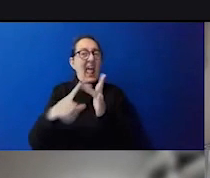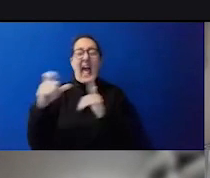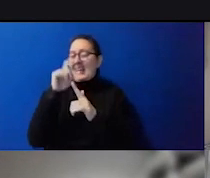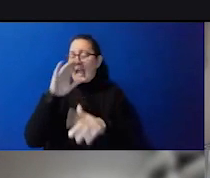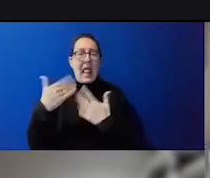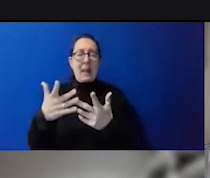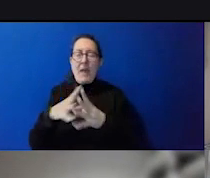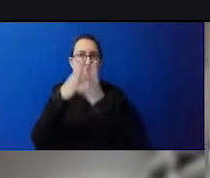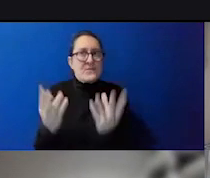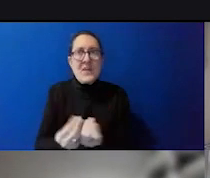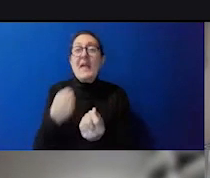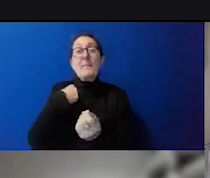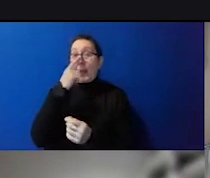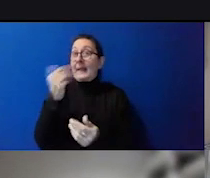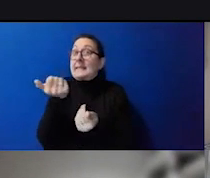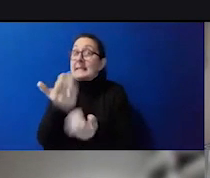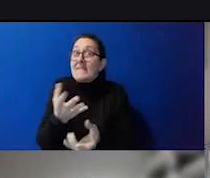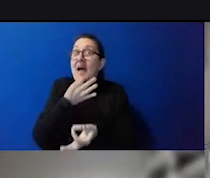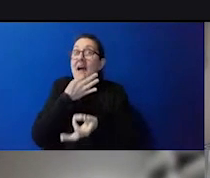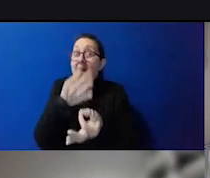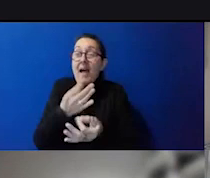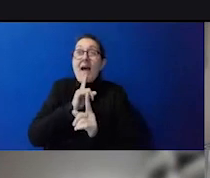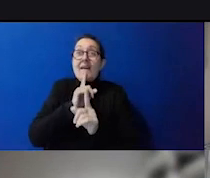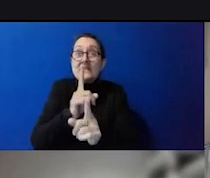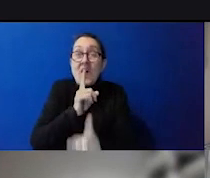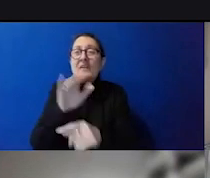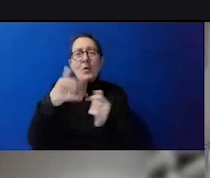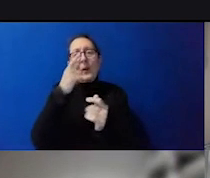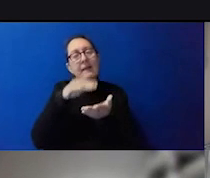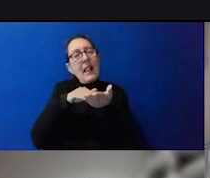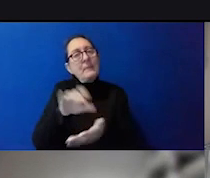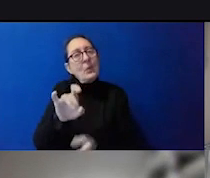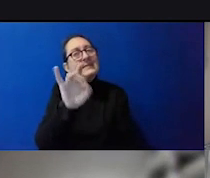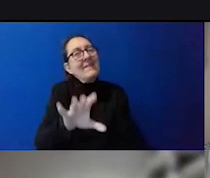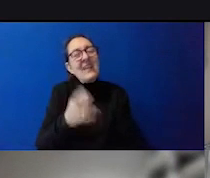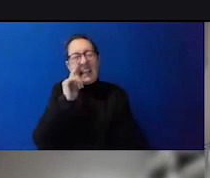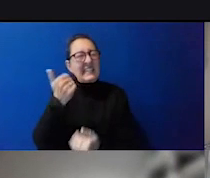about what you can do to help yourself or what other services may be available it never hurts